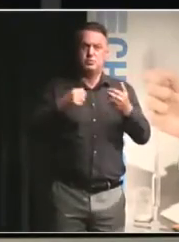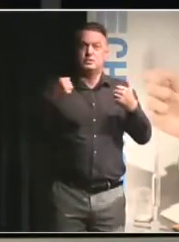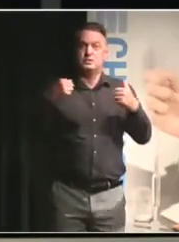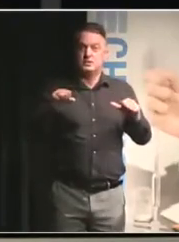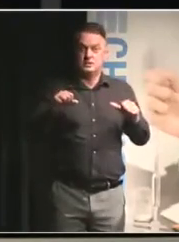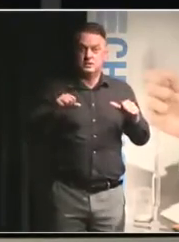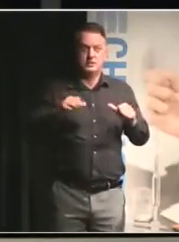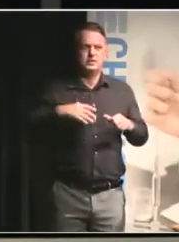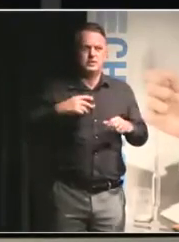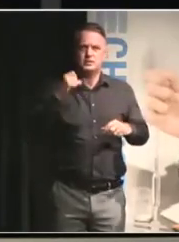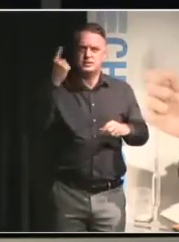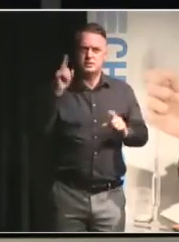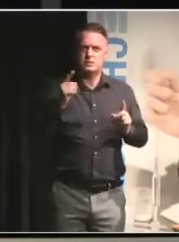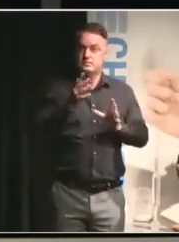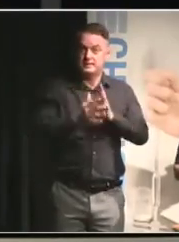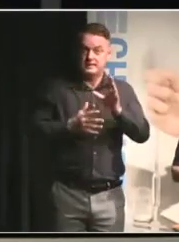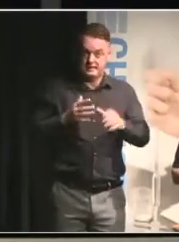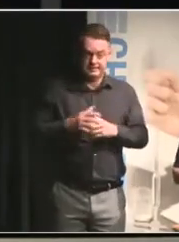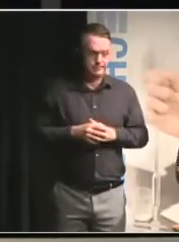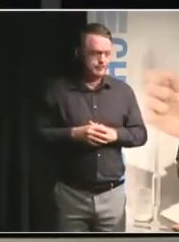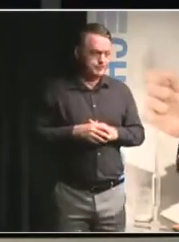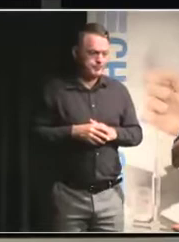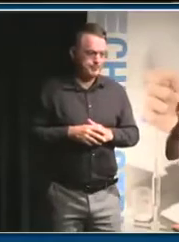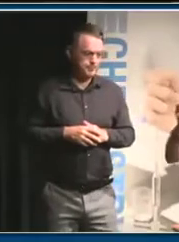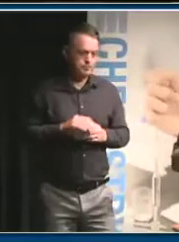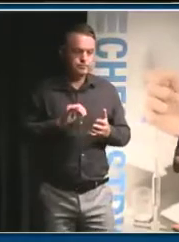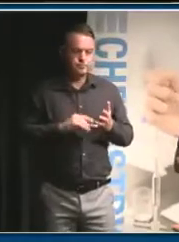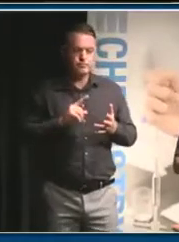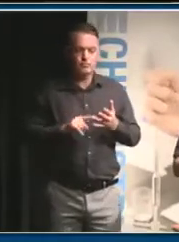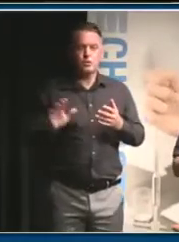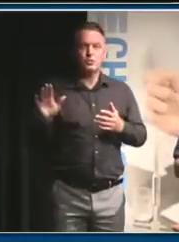is understanding that landscape. The way I look at you see is all the products and processes that we